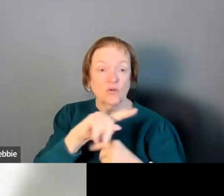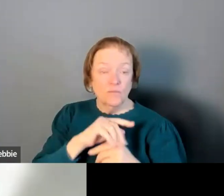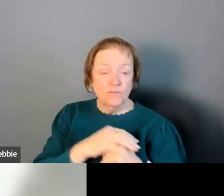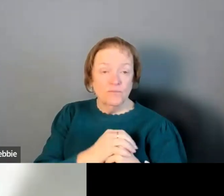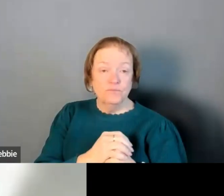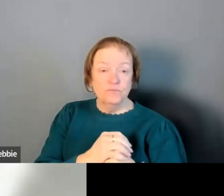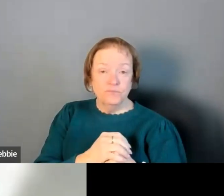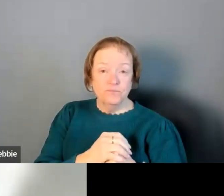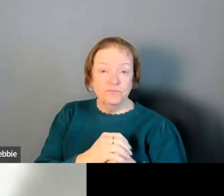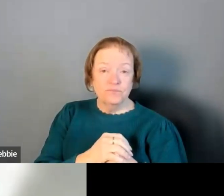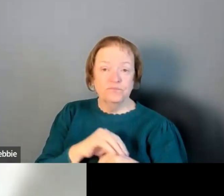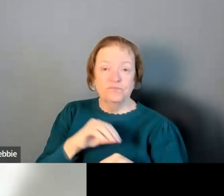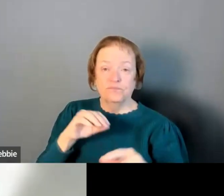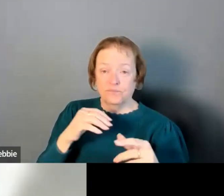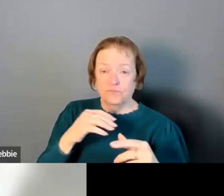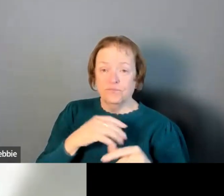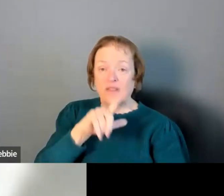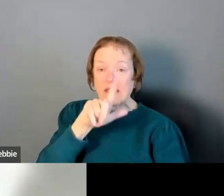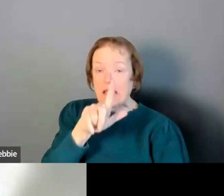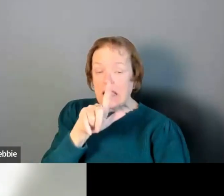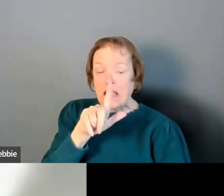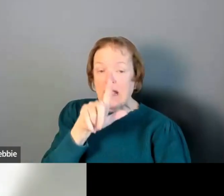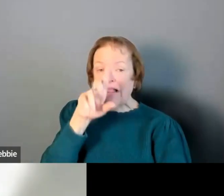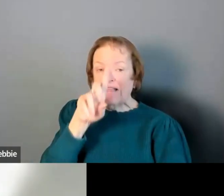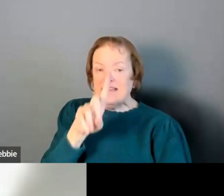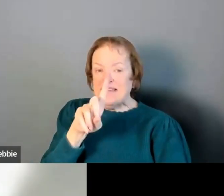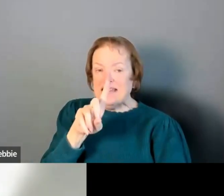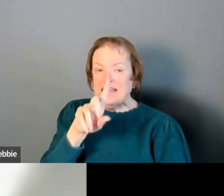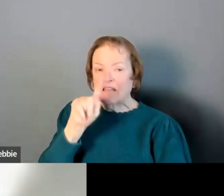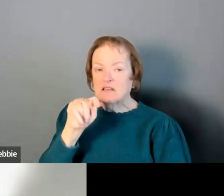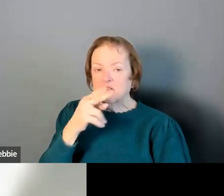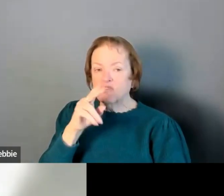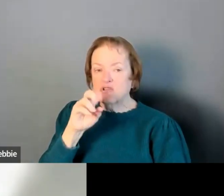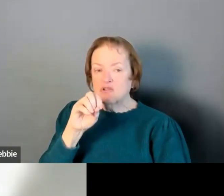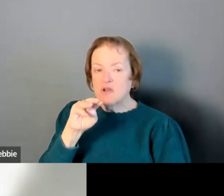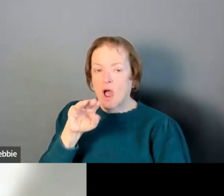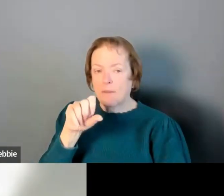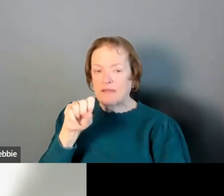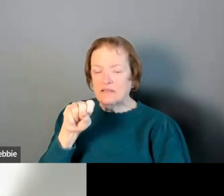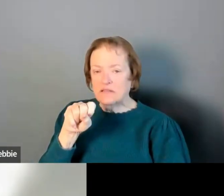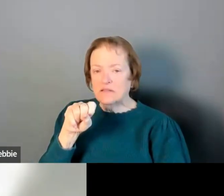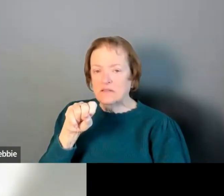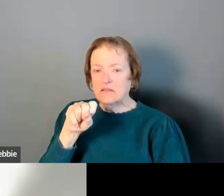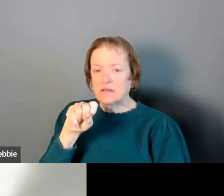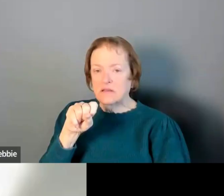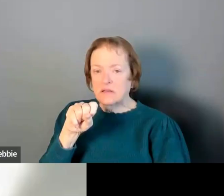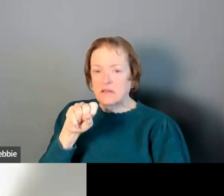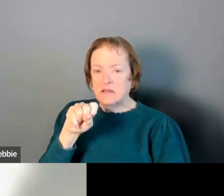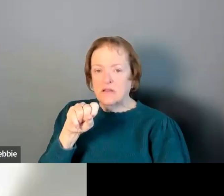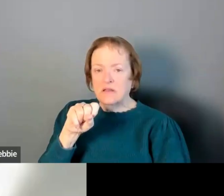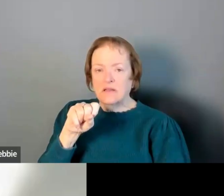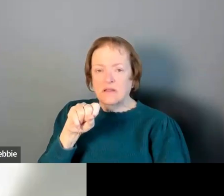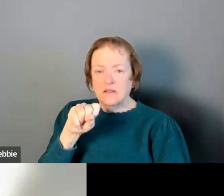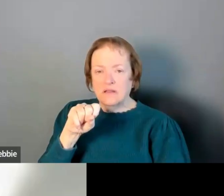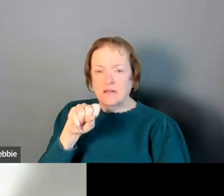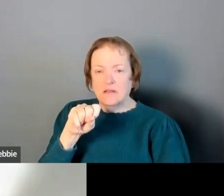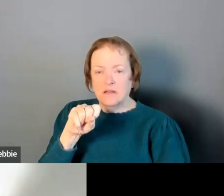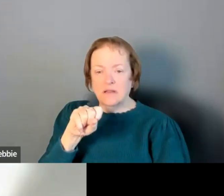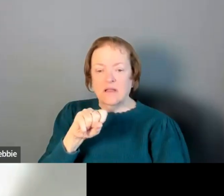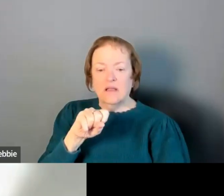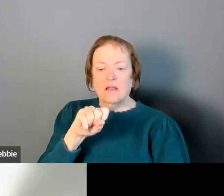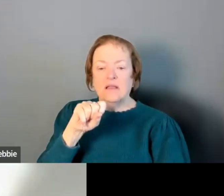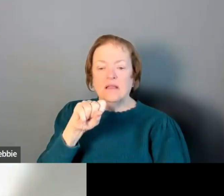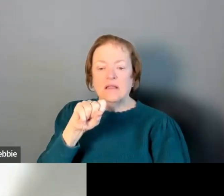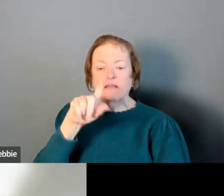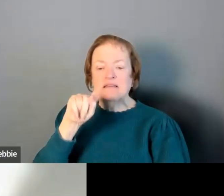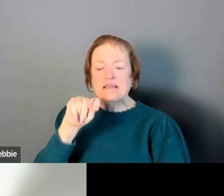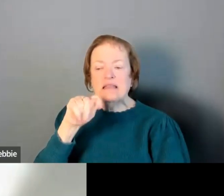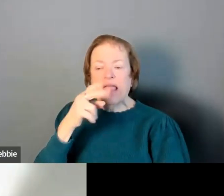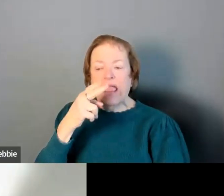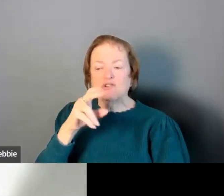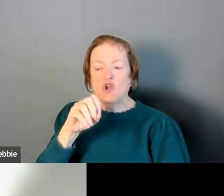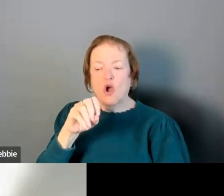Yes, L.D. Thomas. LD as in dog, I hate saying that, T-H-O-M-A-S at Dade, D-A-D-E.